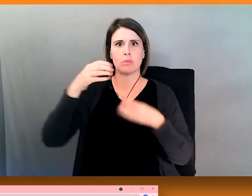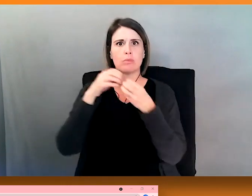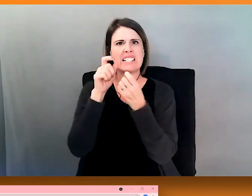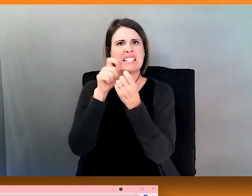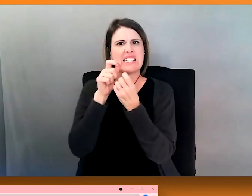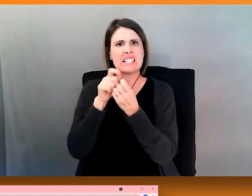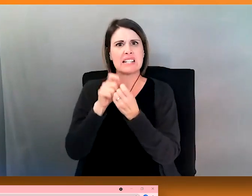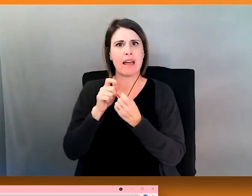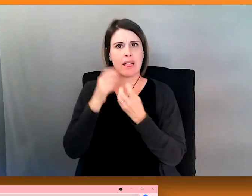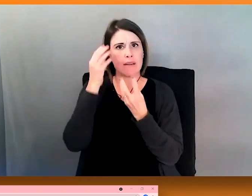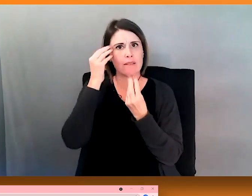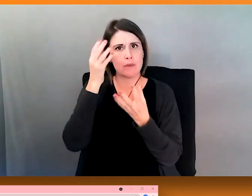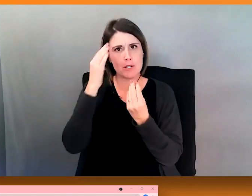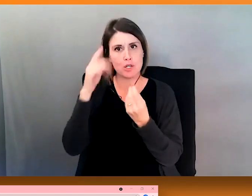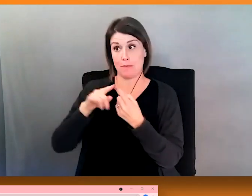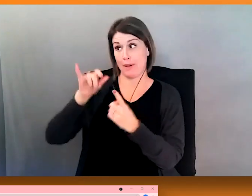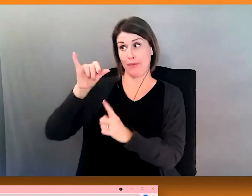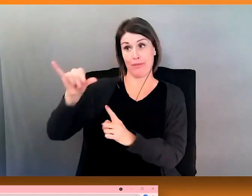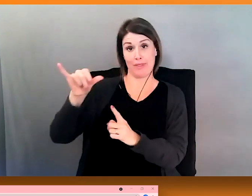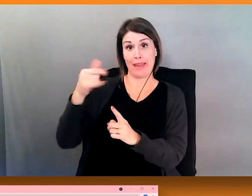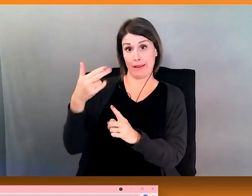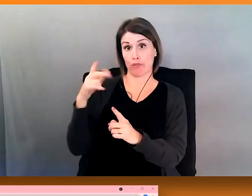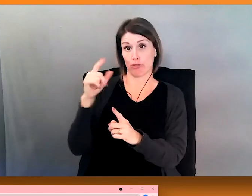about this particular opportunity.